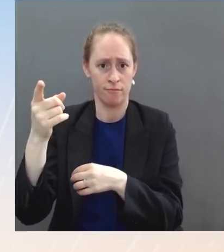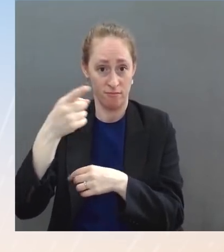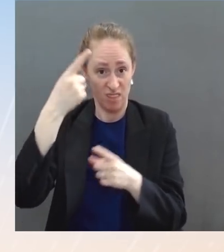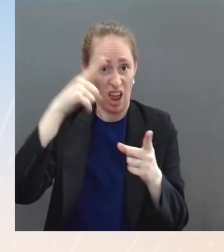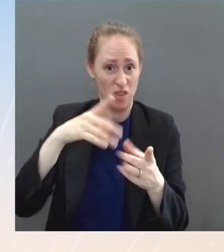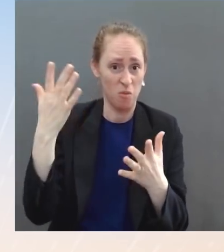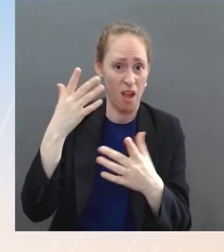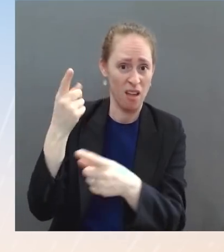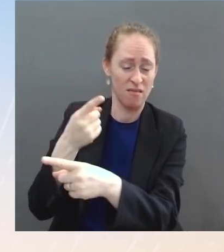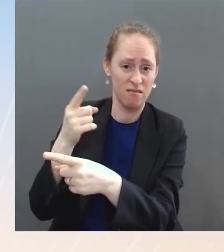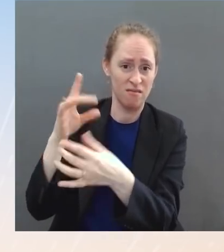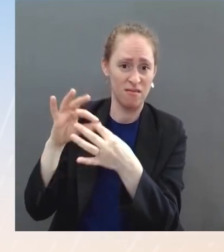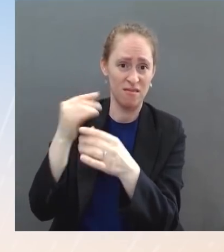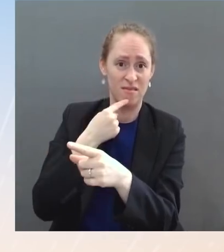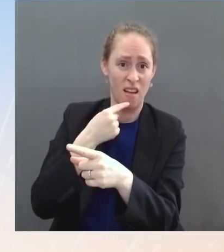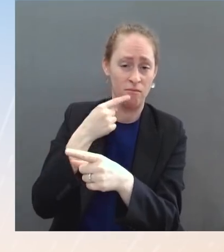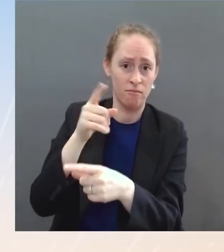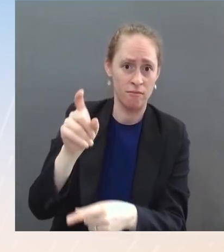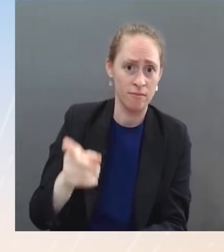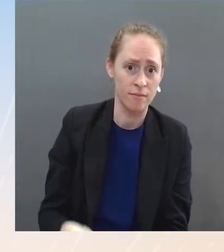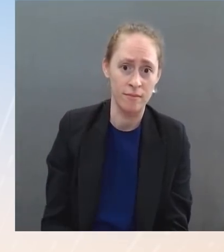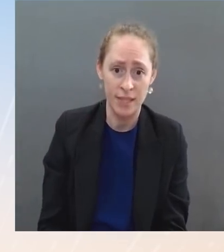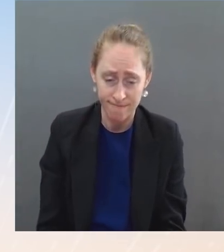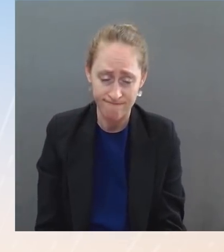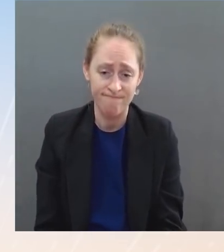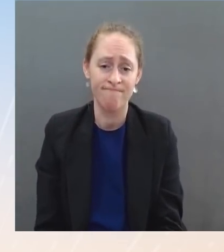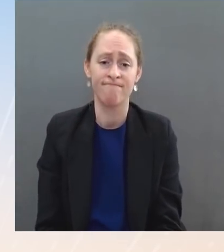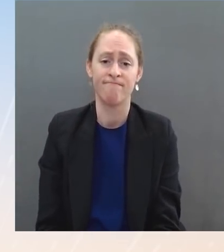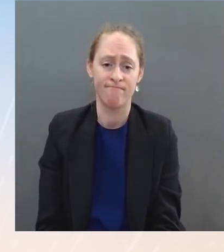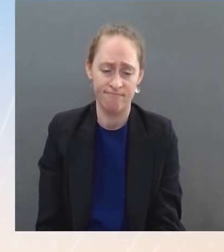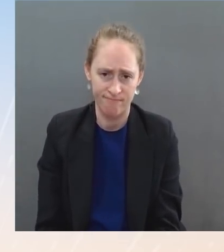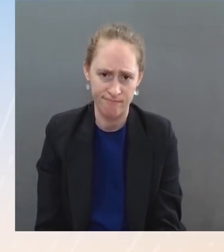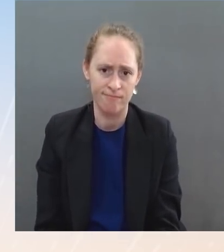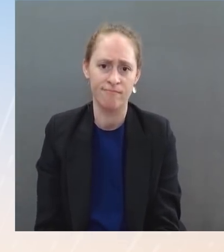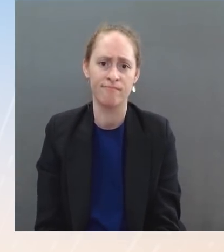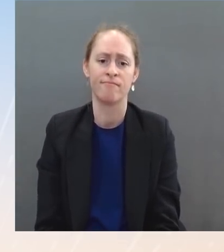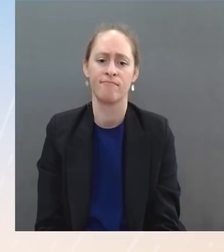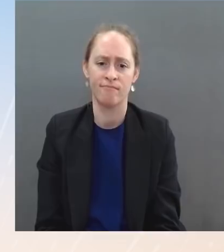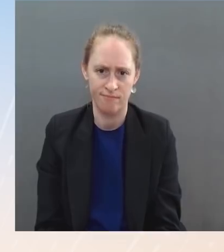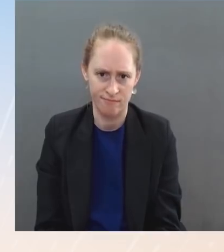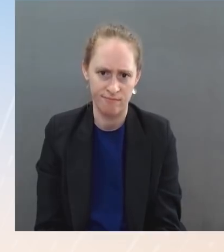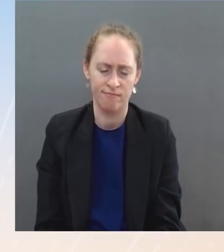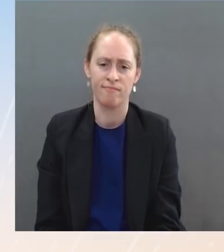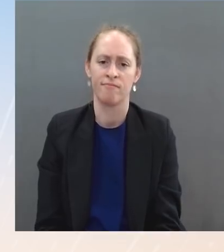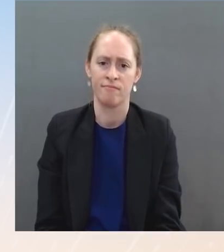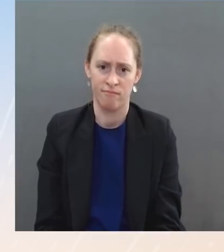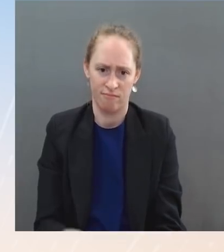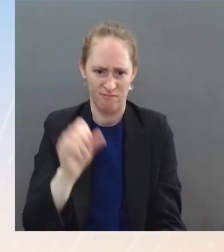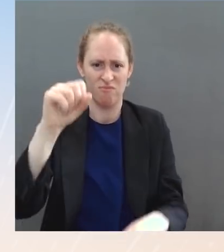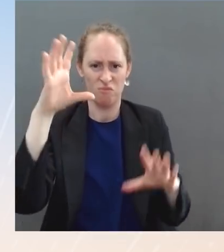he believes it's ludicrous for Russia to be a member of the Human Rights Council. And certainly, the ambassador spoke to this today